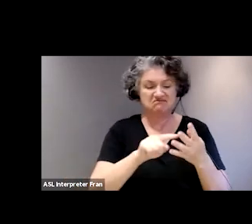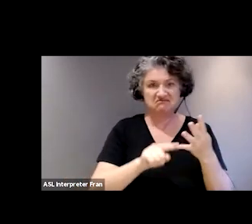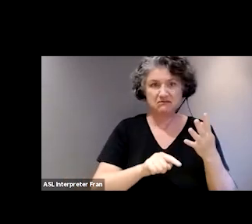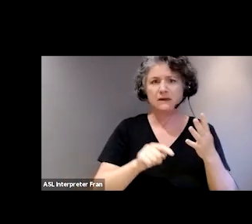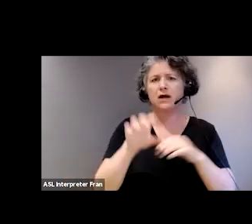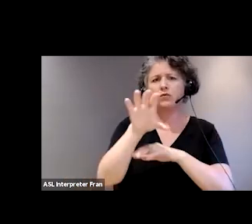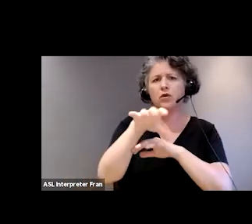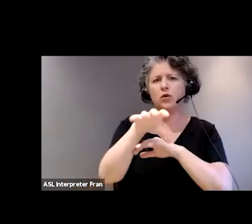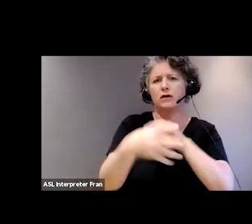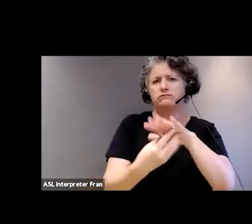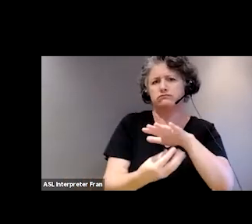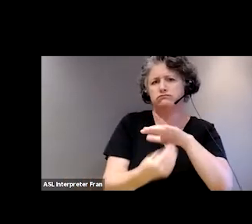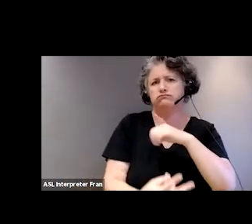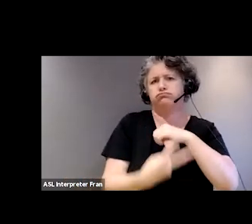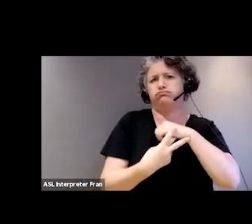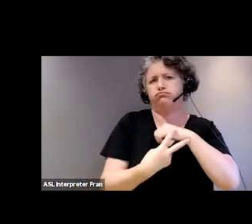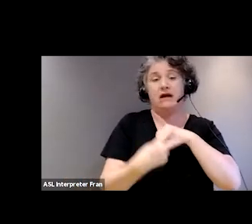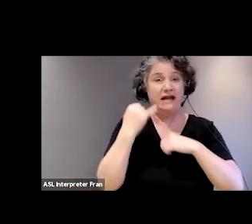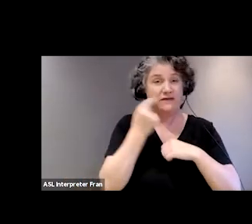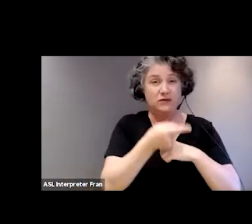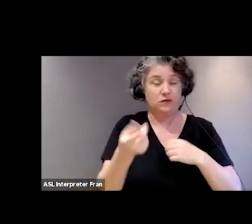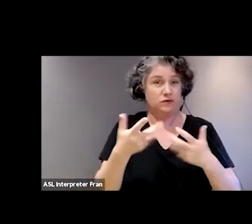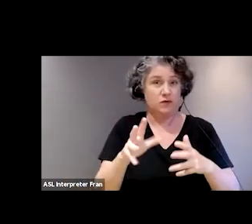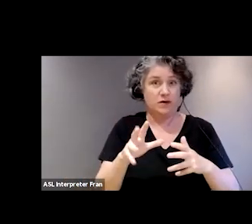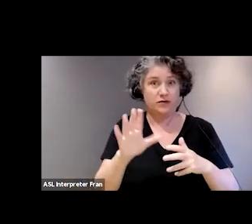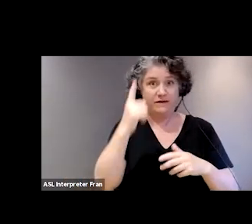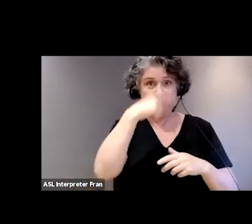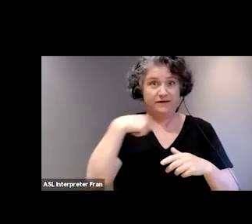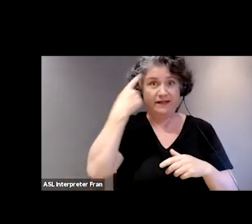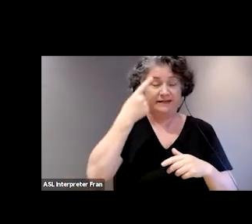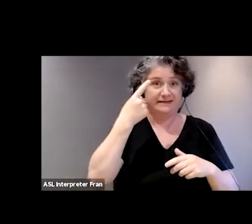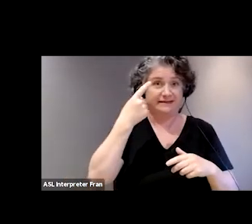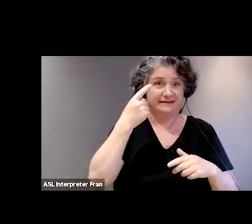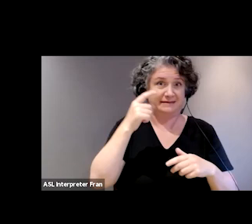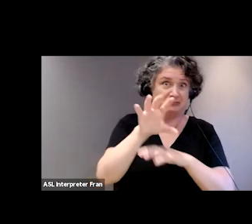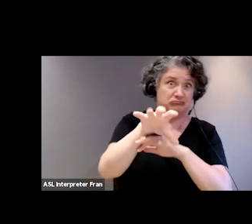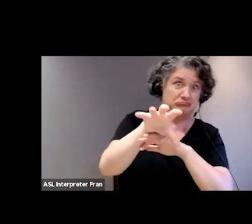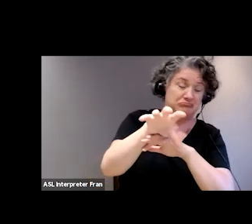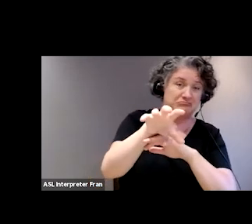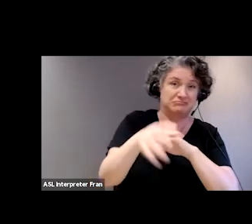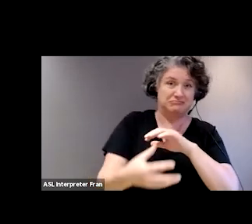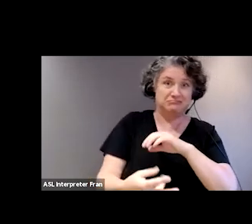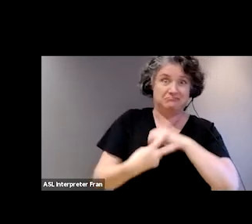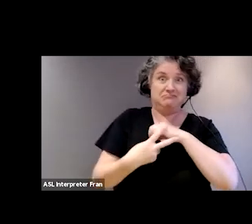routes are from that.